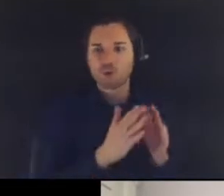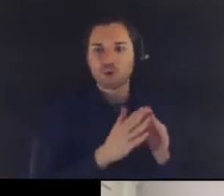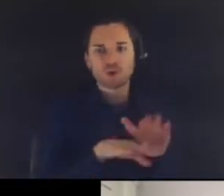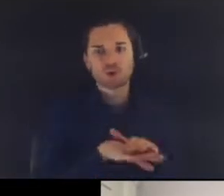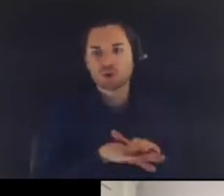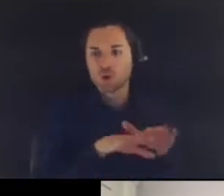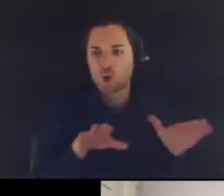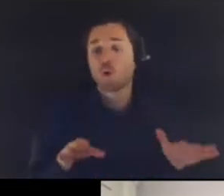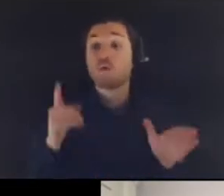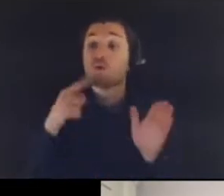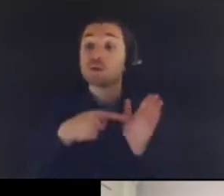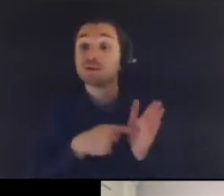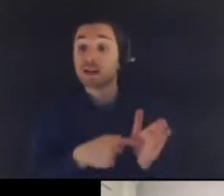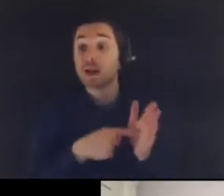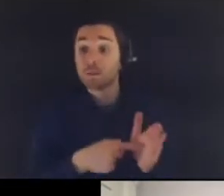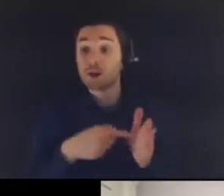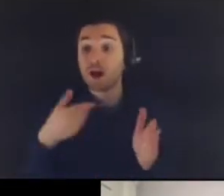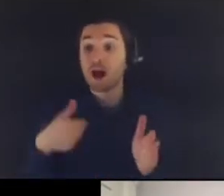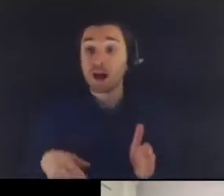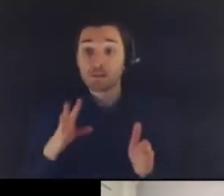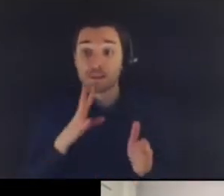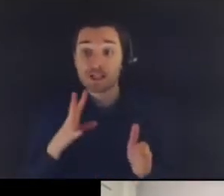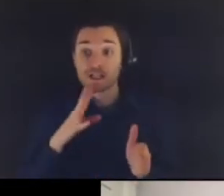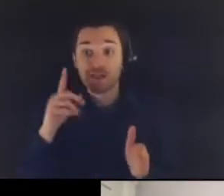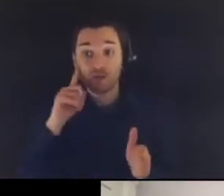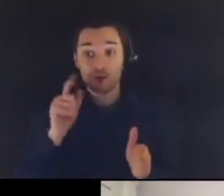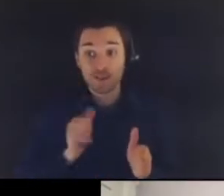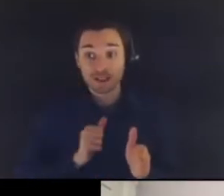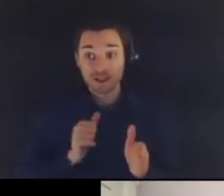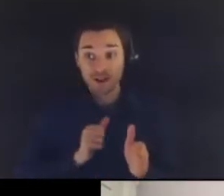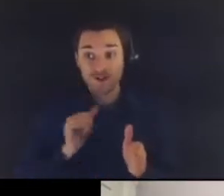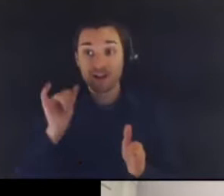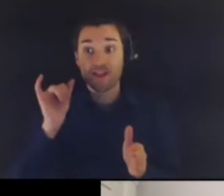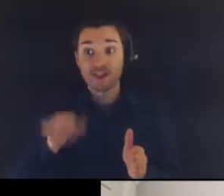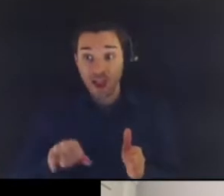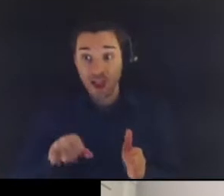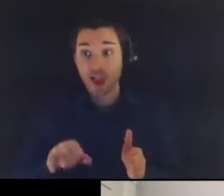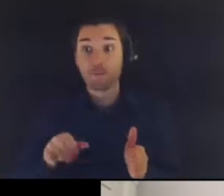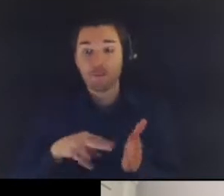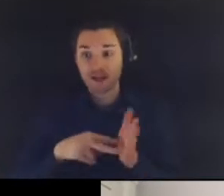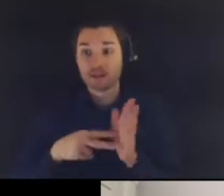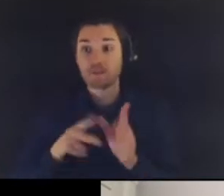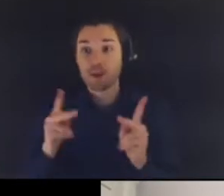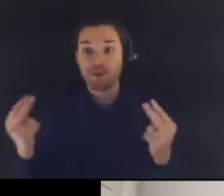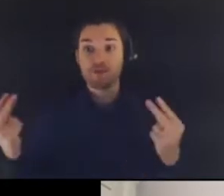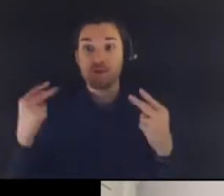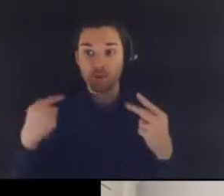taken a lot more seriously than someone who signs or only speaks through an interpreter.